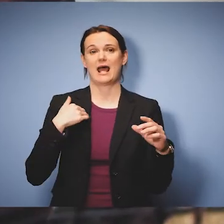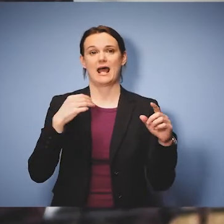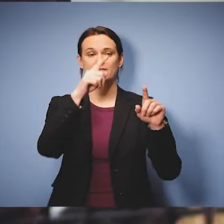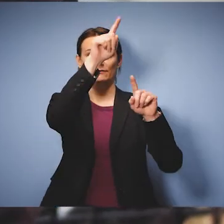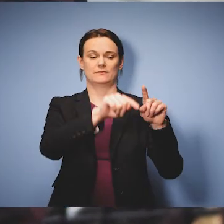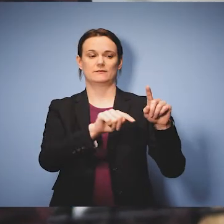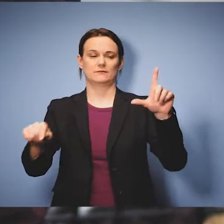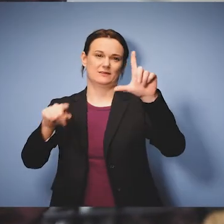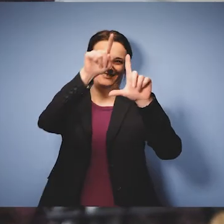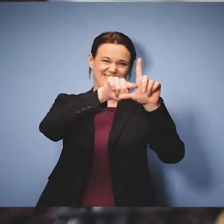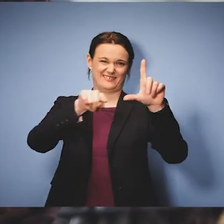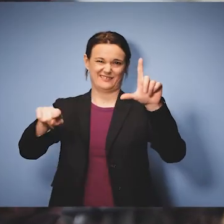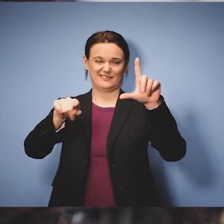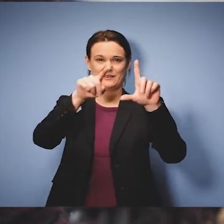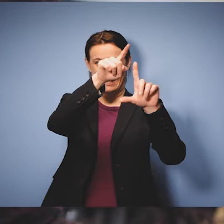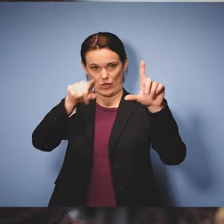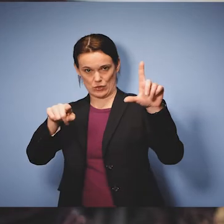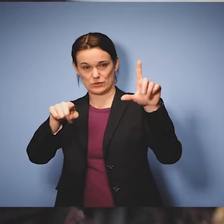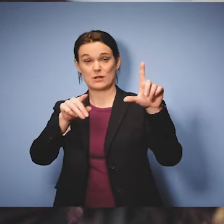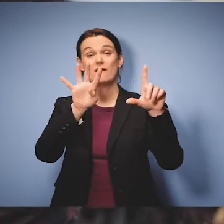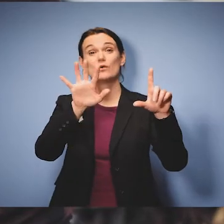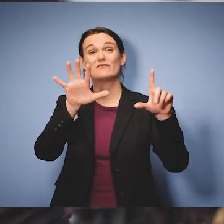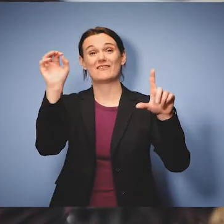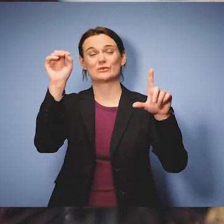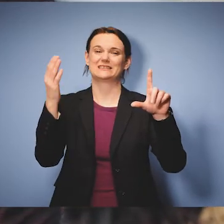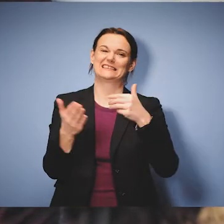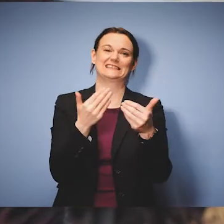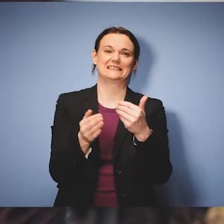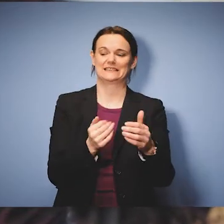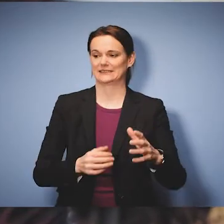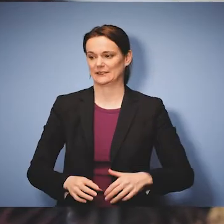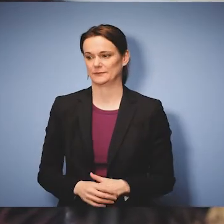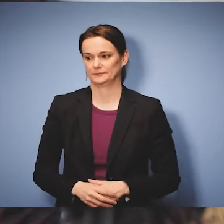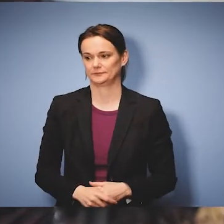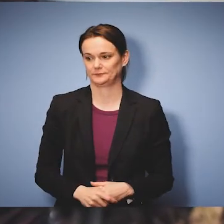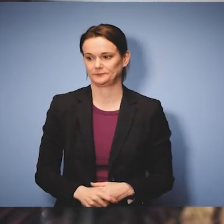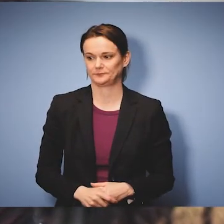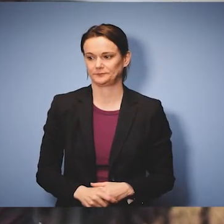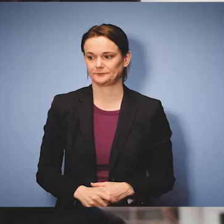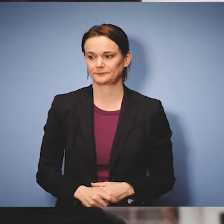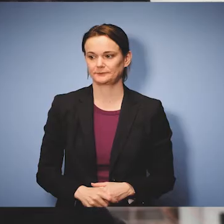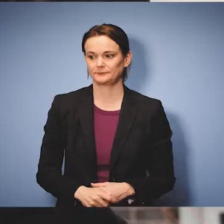and your 45 is just super easy. You'll hold it on. You'll mark it at your measurement.